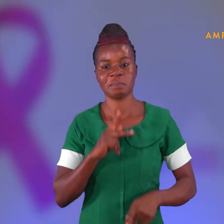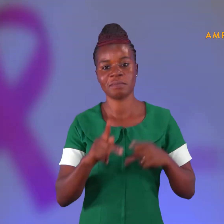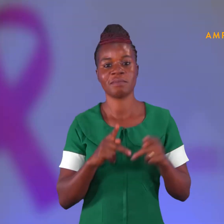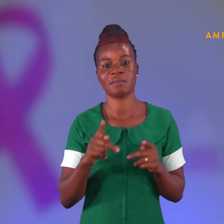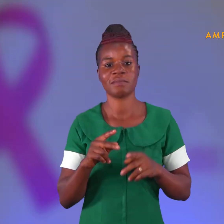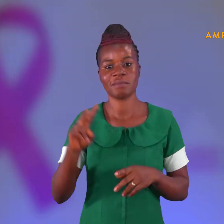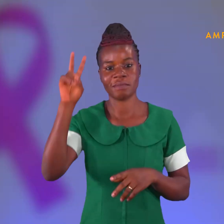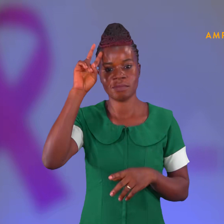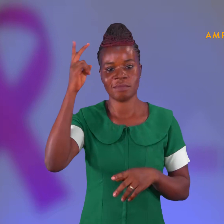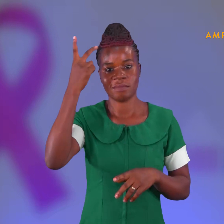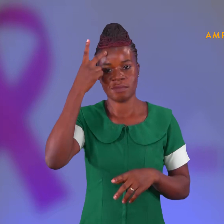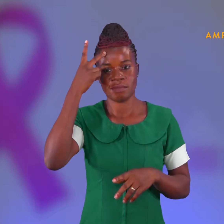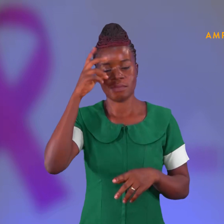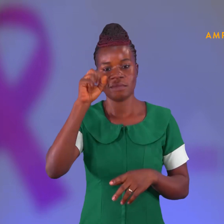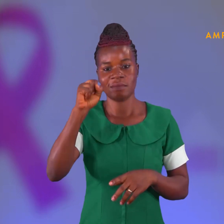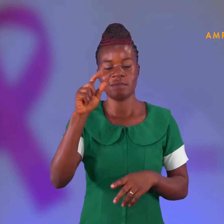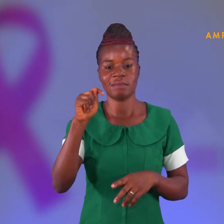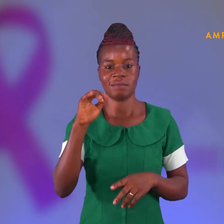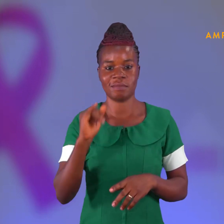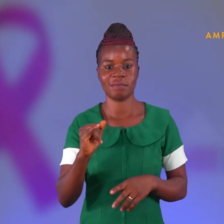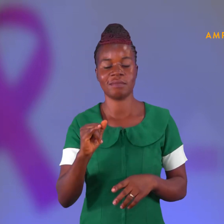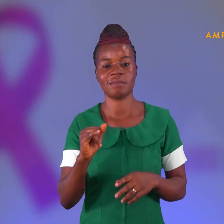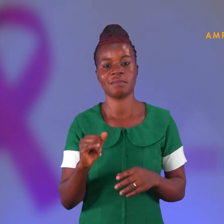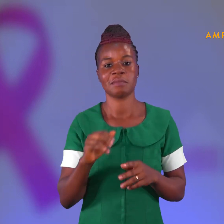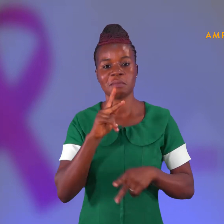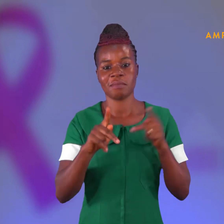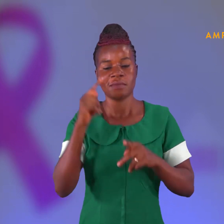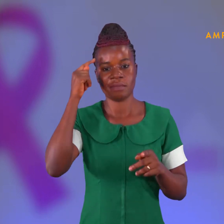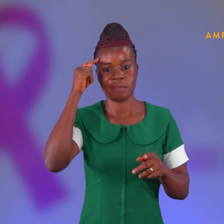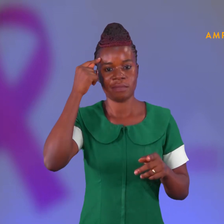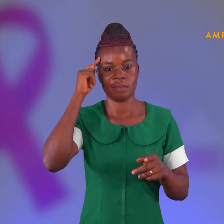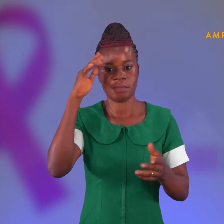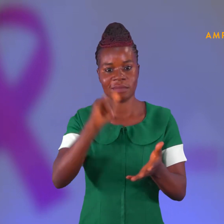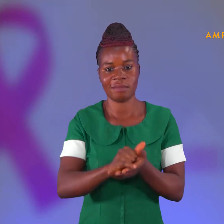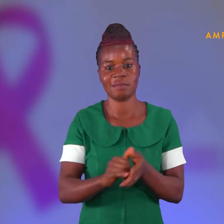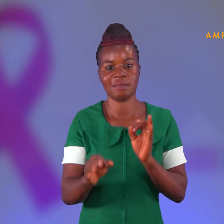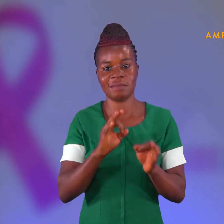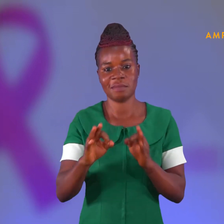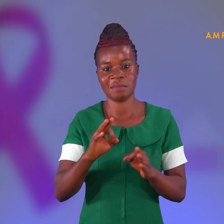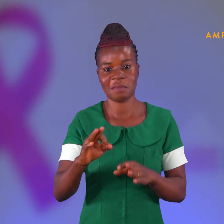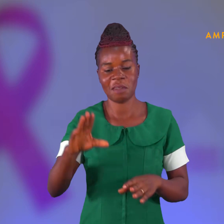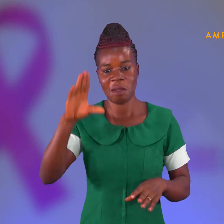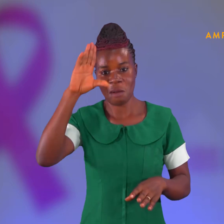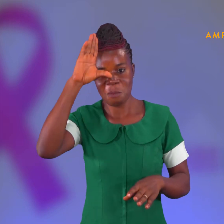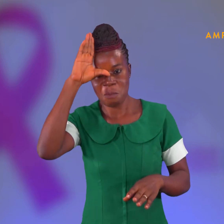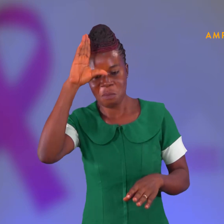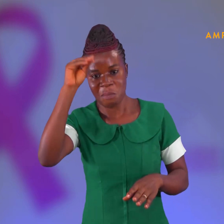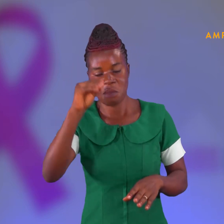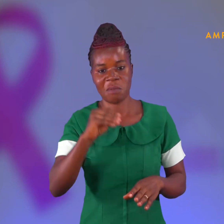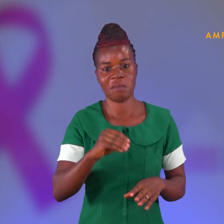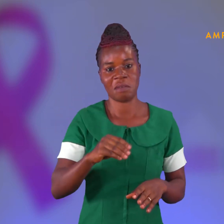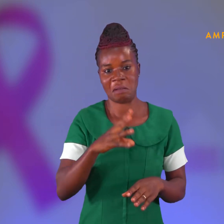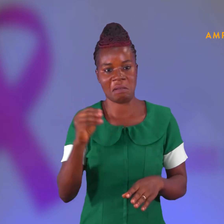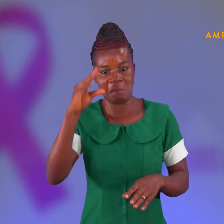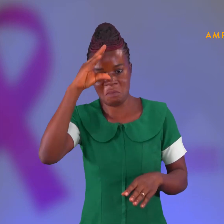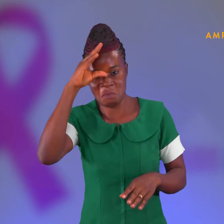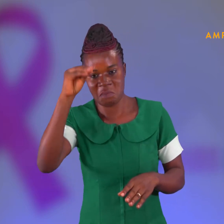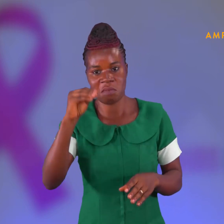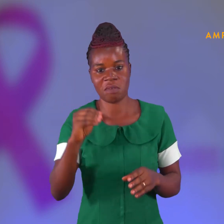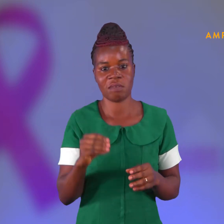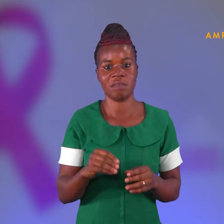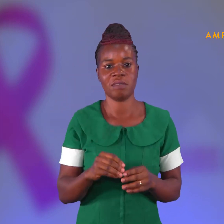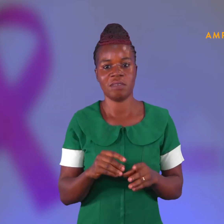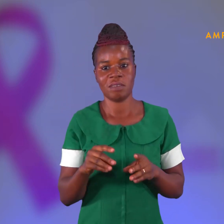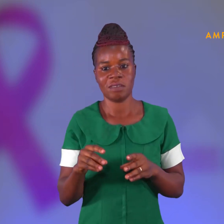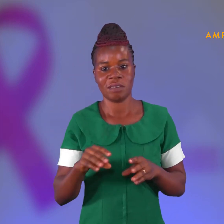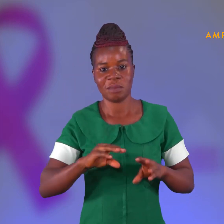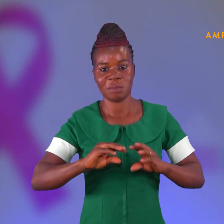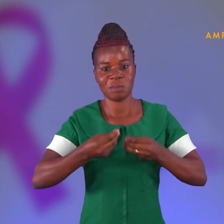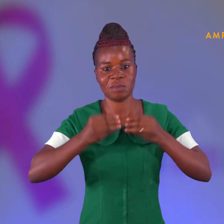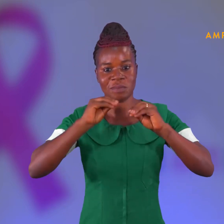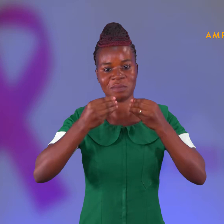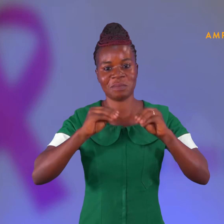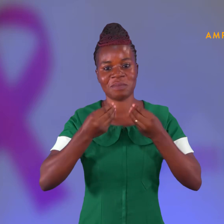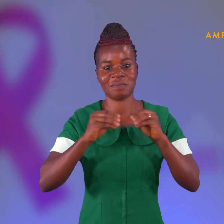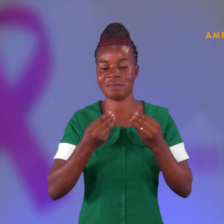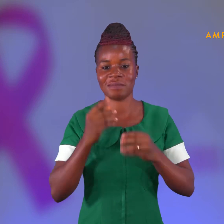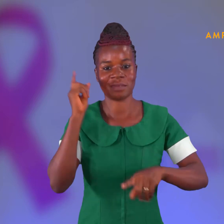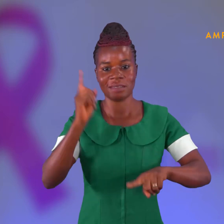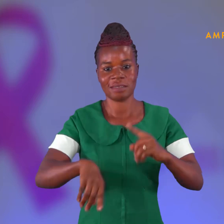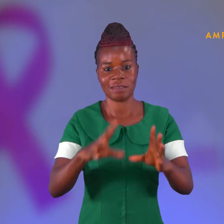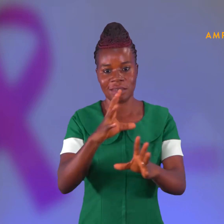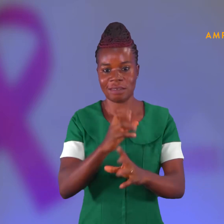People have misconceptions about STI/STDs. For example, some people think men having sex with men cannot spread STI/STD